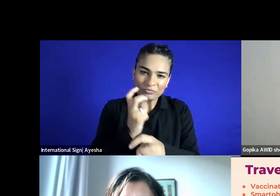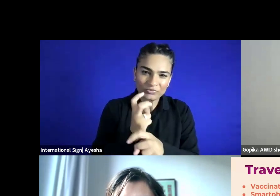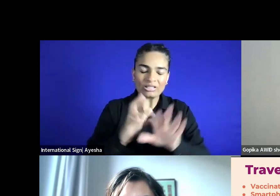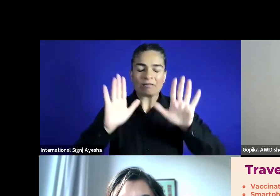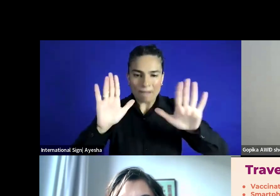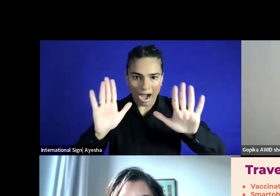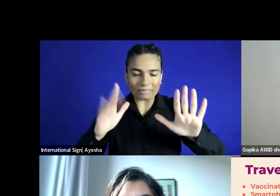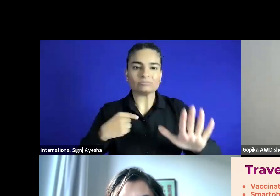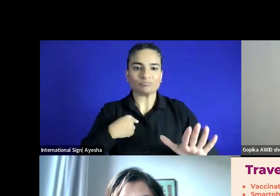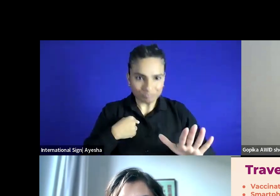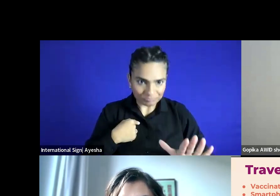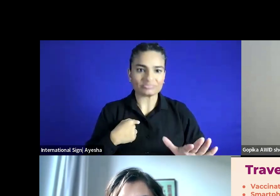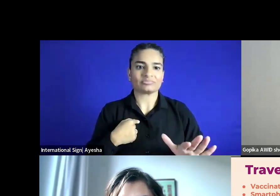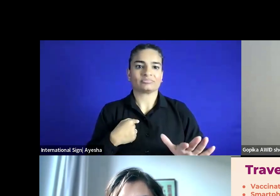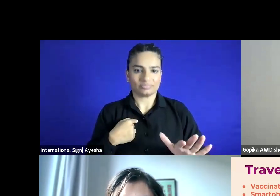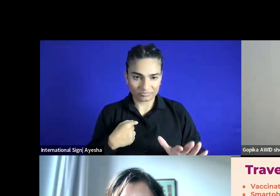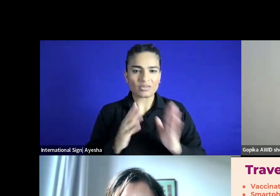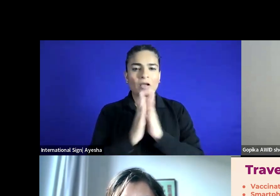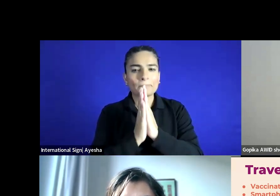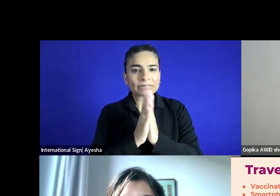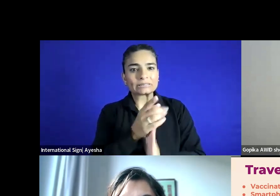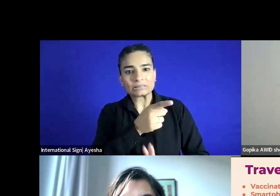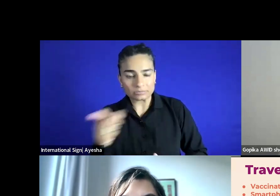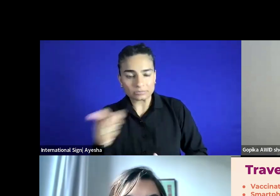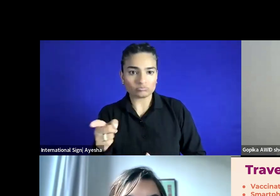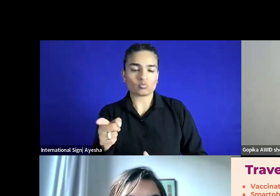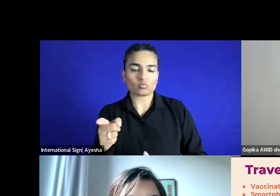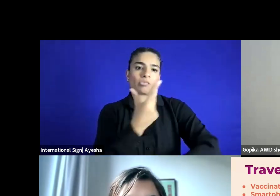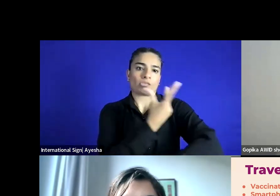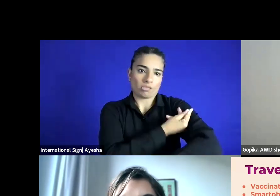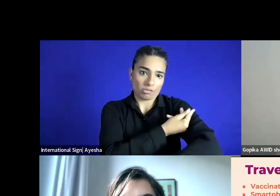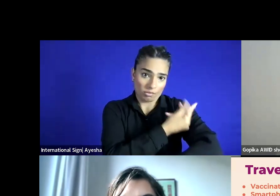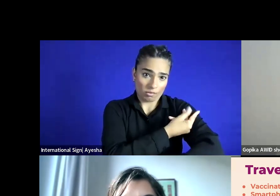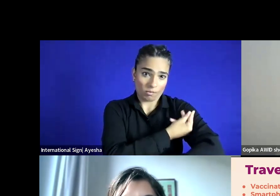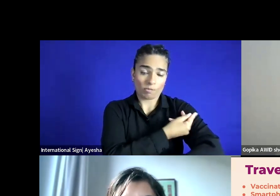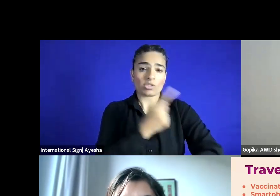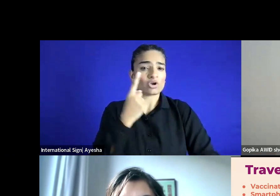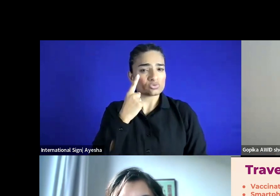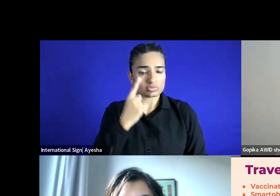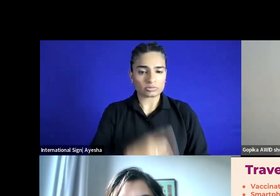Please make sure, to chat. We will also be sharing much more detailed information on,